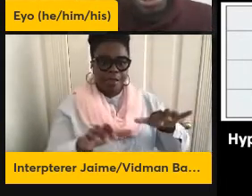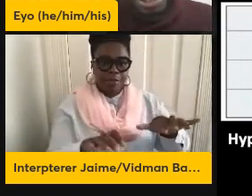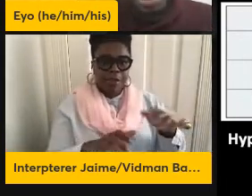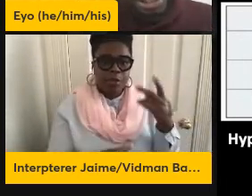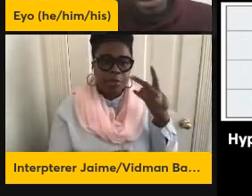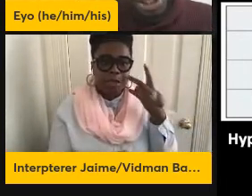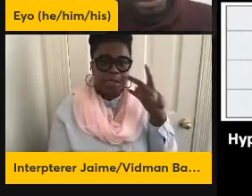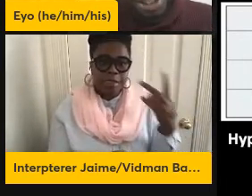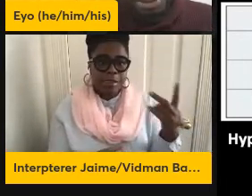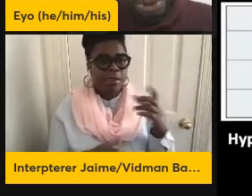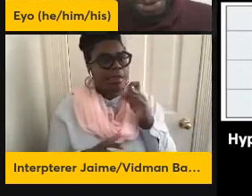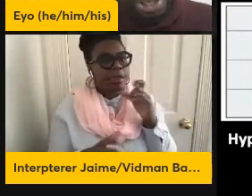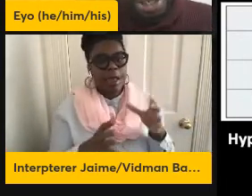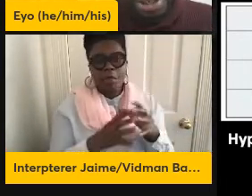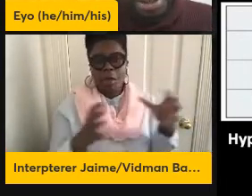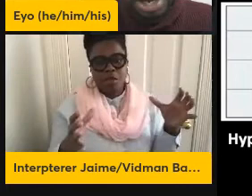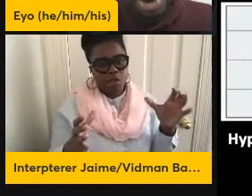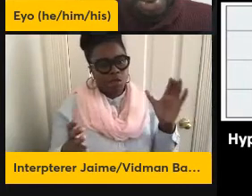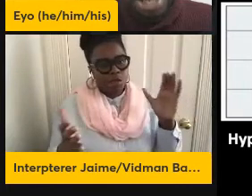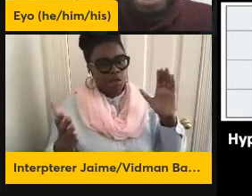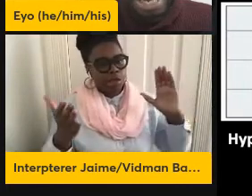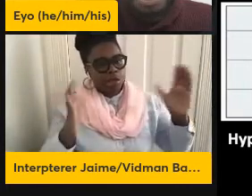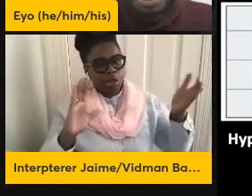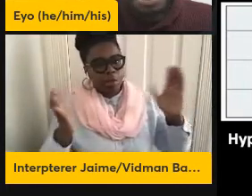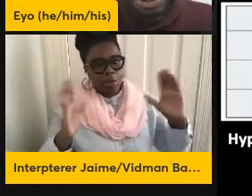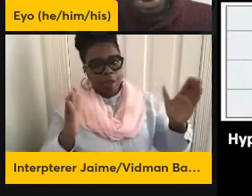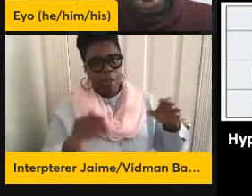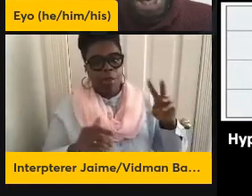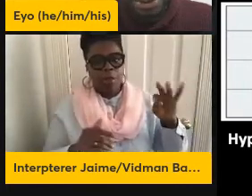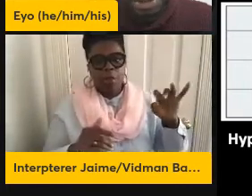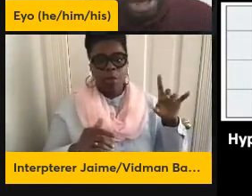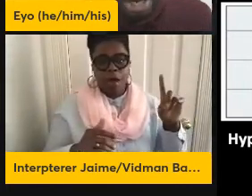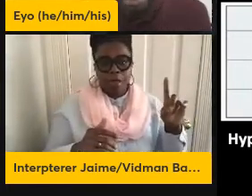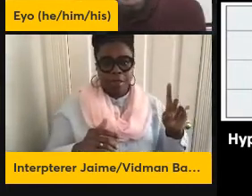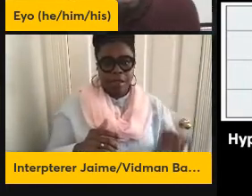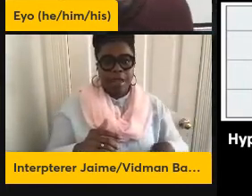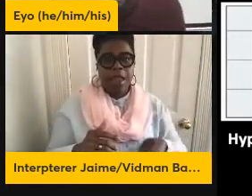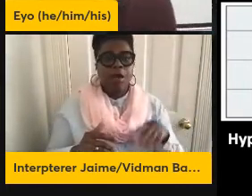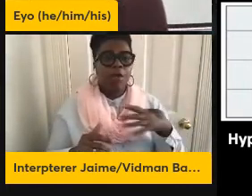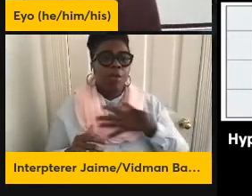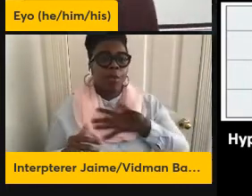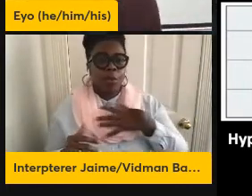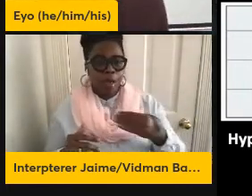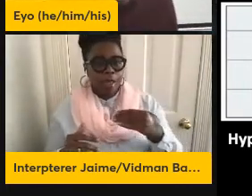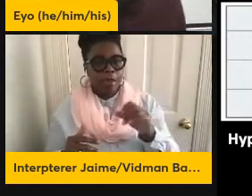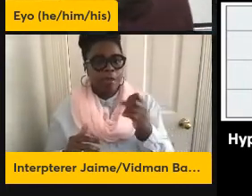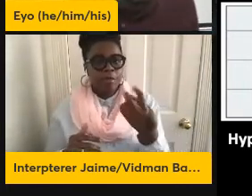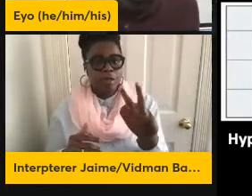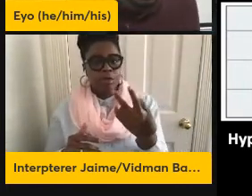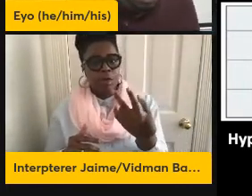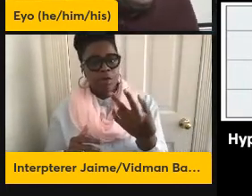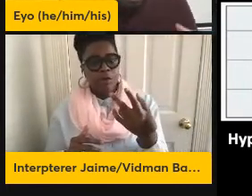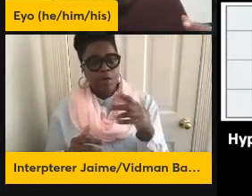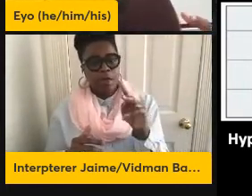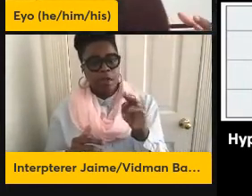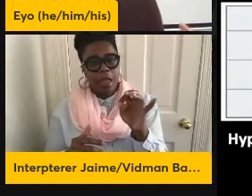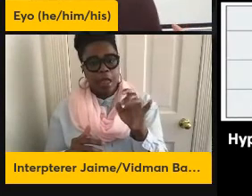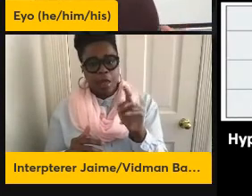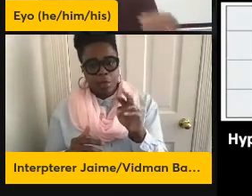see much of a difference between the wild type and the betway 12 knockout mice. However, after exposing the mice to an open